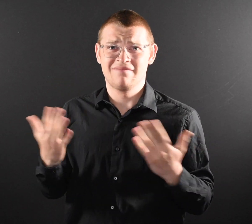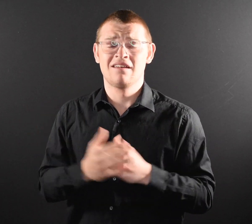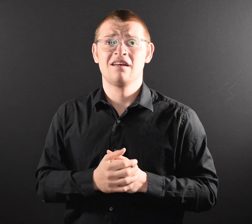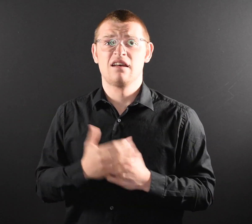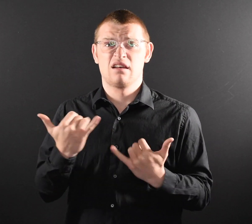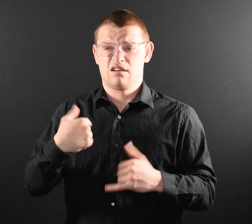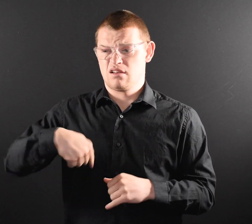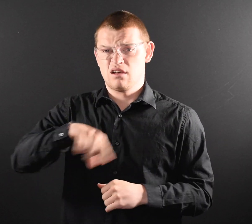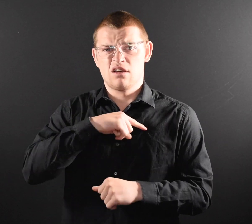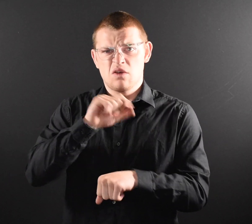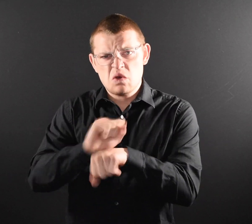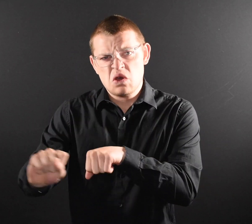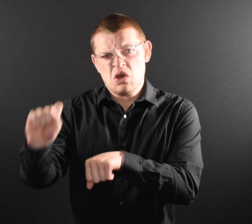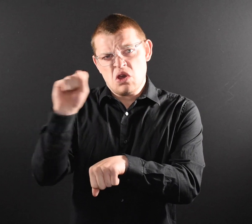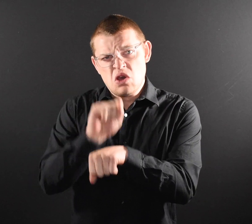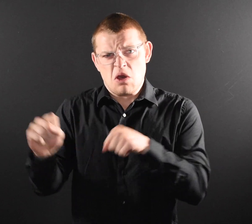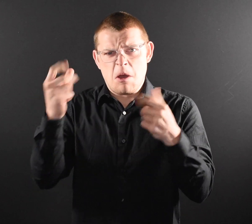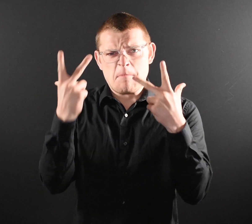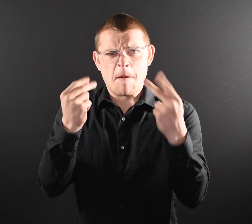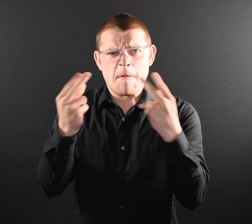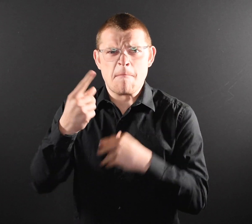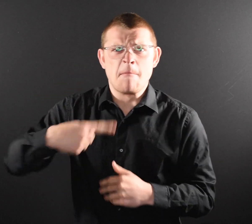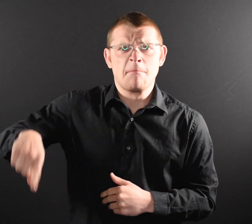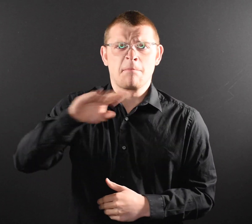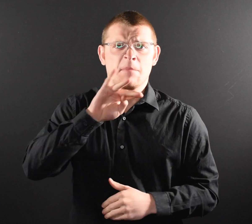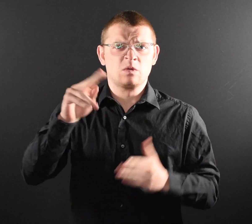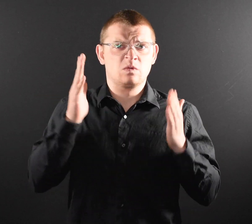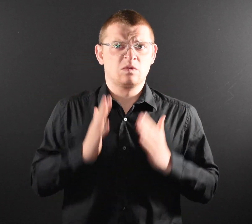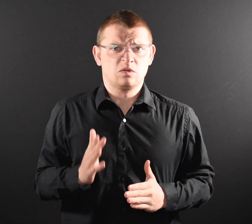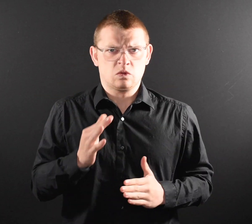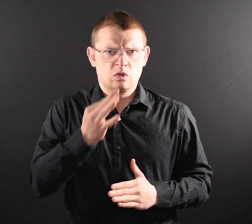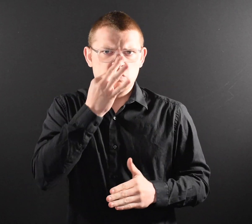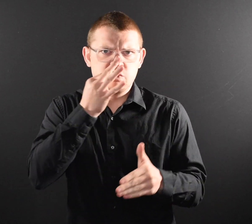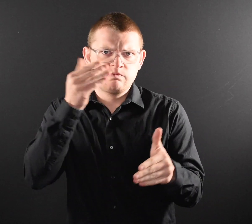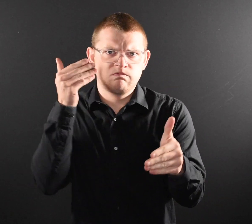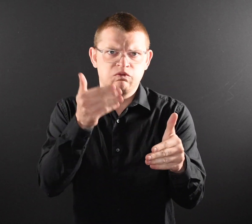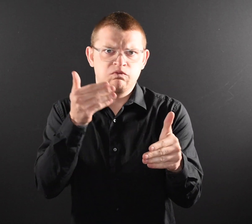We worked hard to vaccinate Minnesotans sooner than we originally projected,